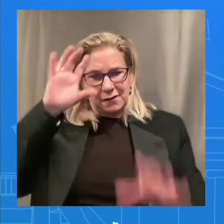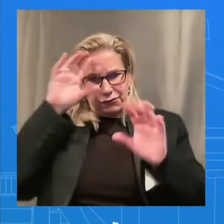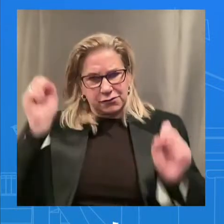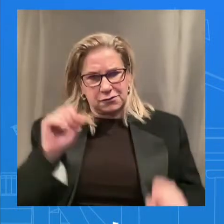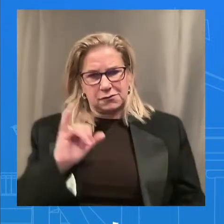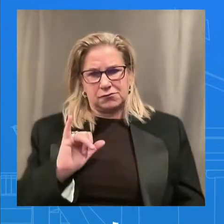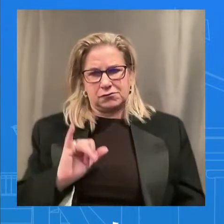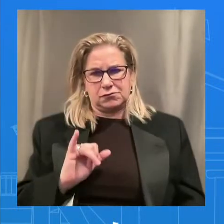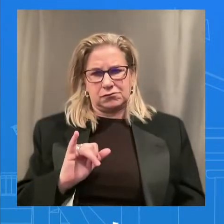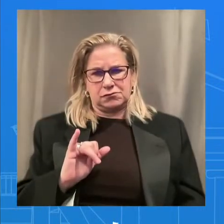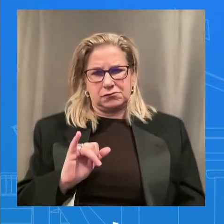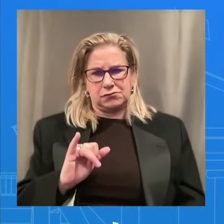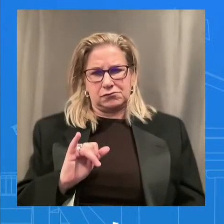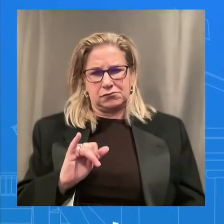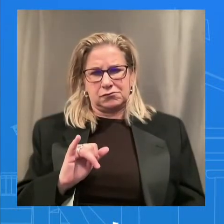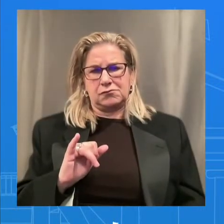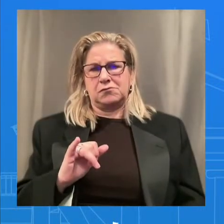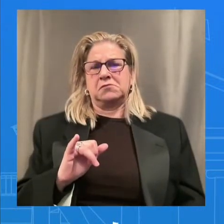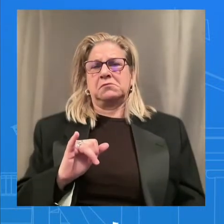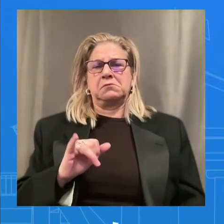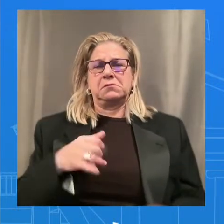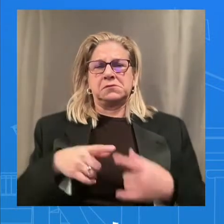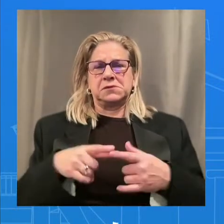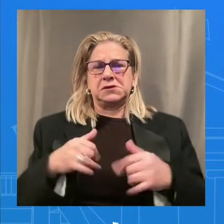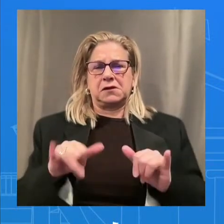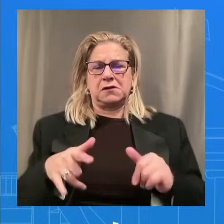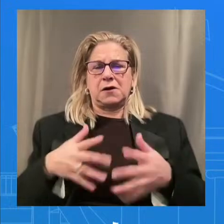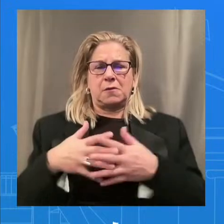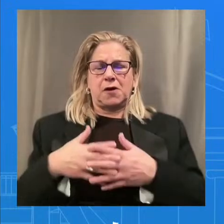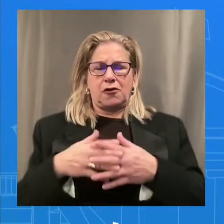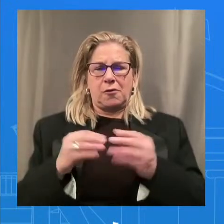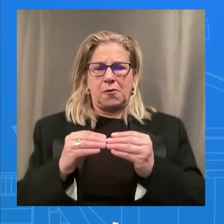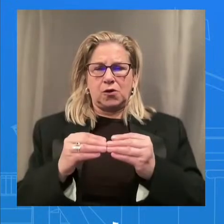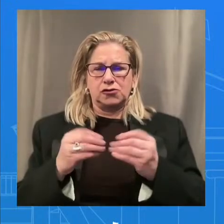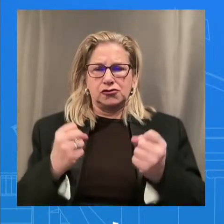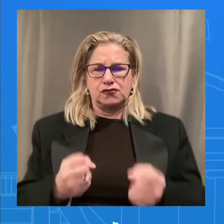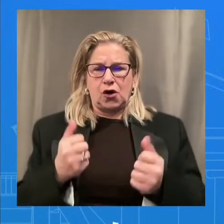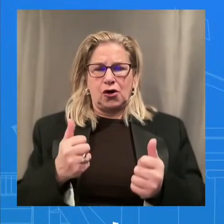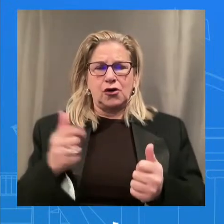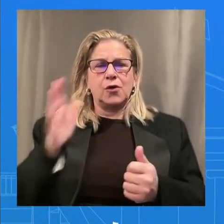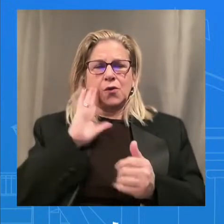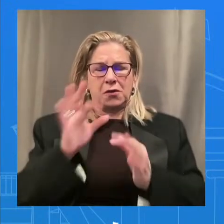why he thinks that’s the case. Yeah. The Press: Can you talk at all about this unified U.S. approach